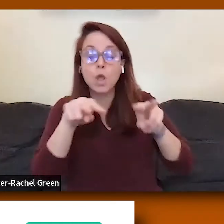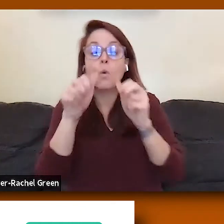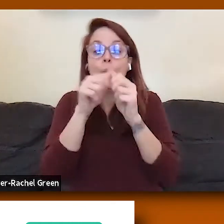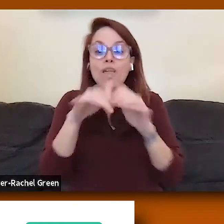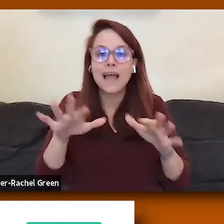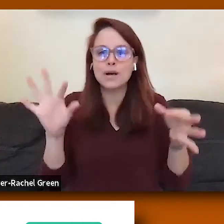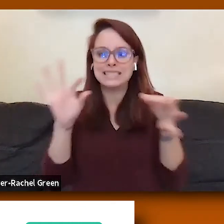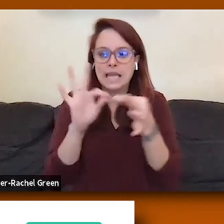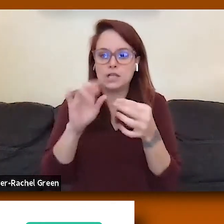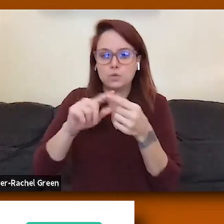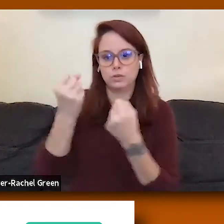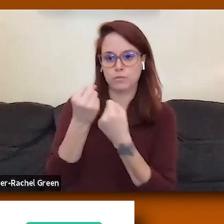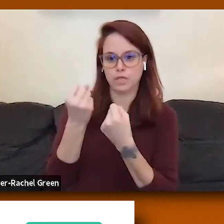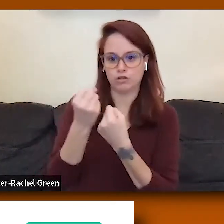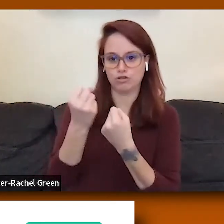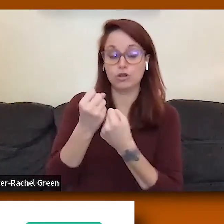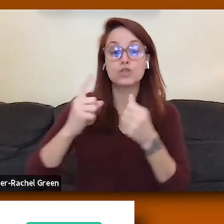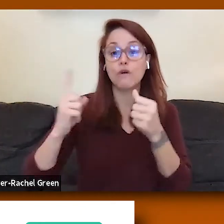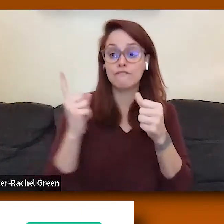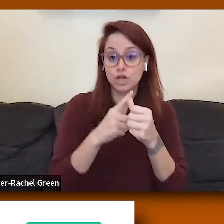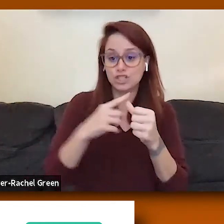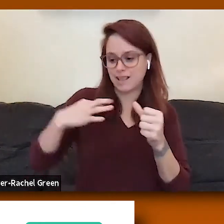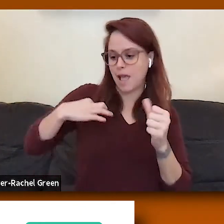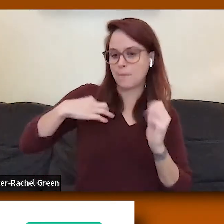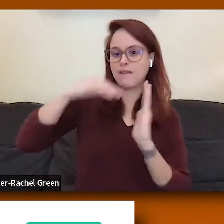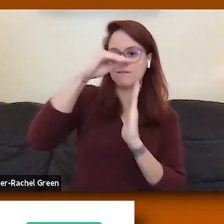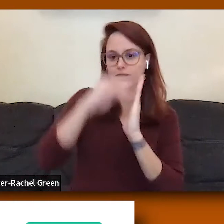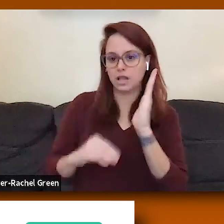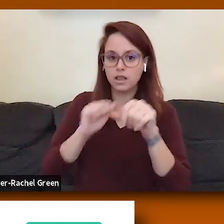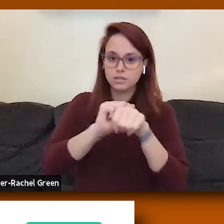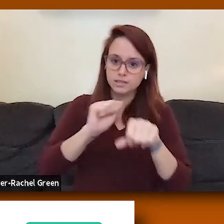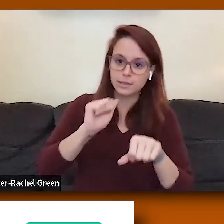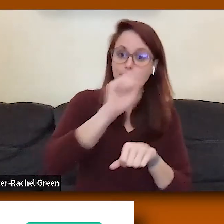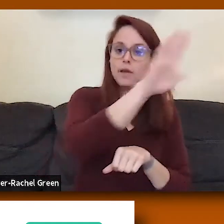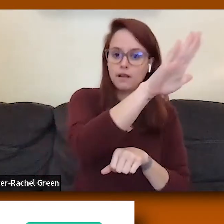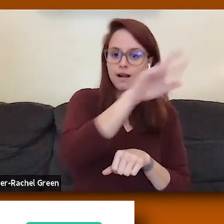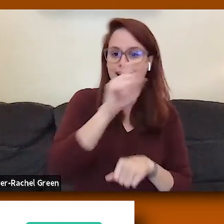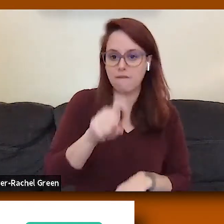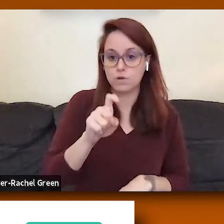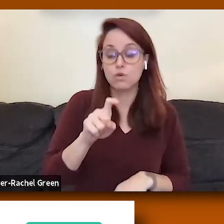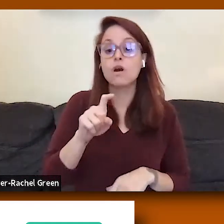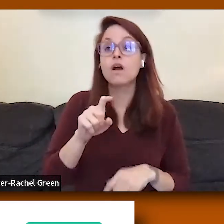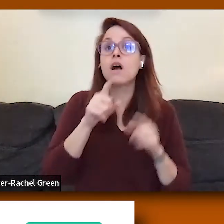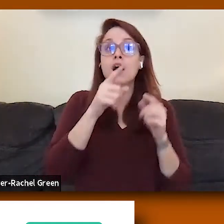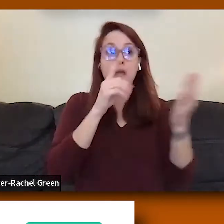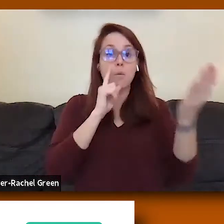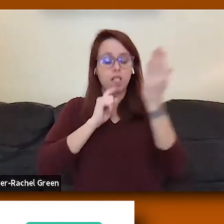First you submit your application. The application is reviewed for compliance